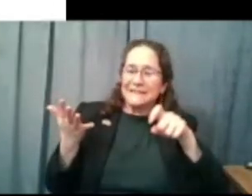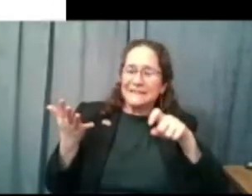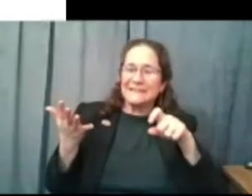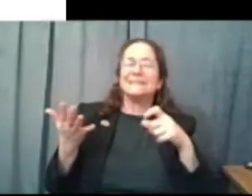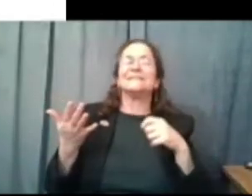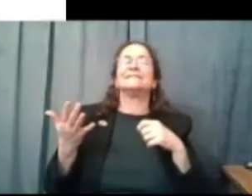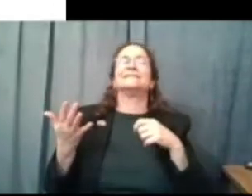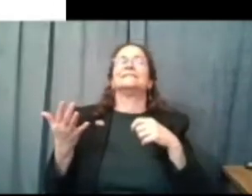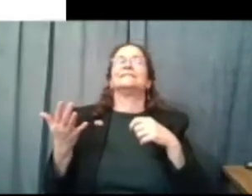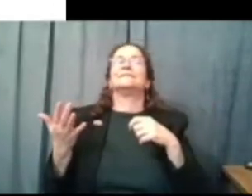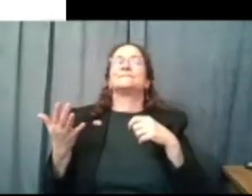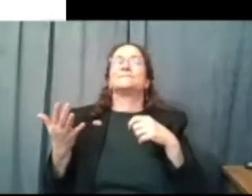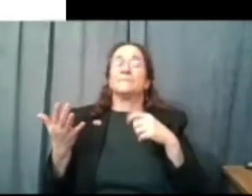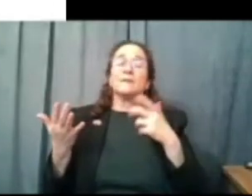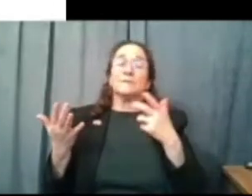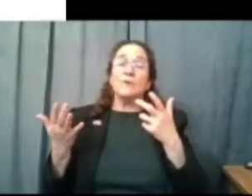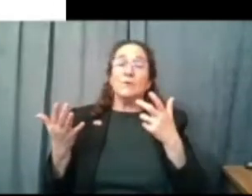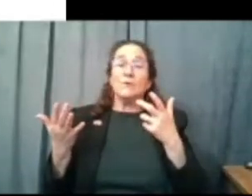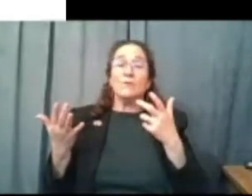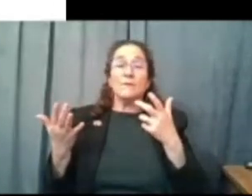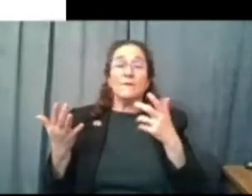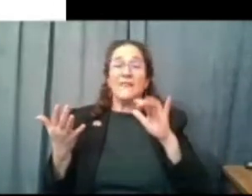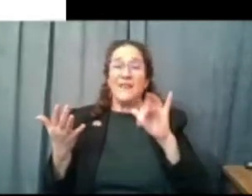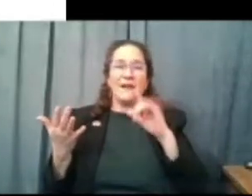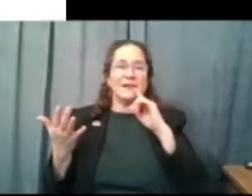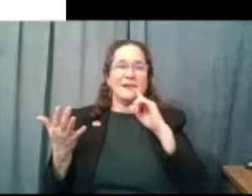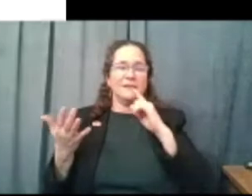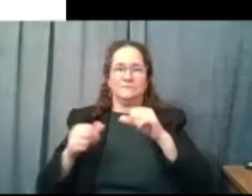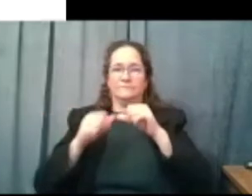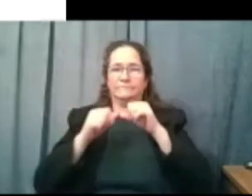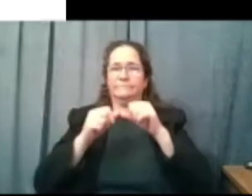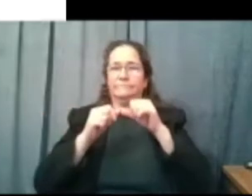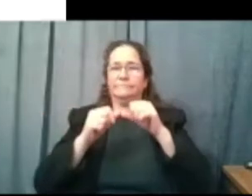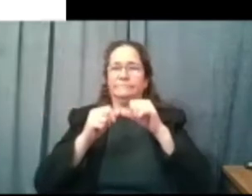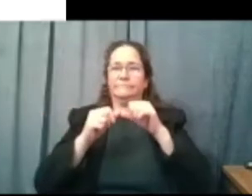And so it's a, it's a constant circle